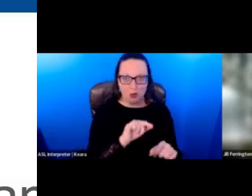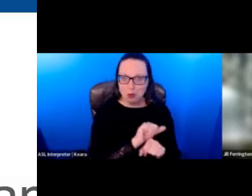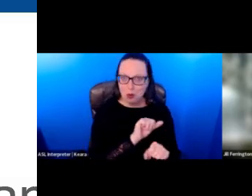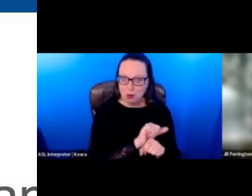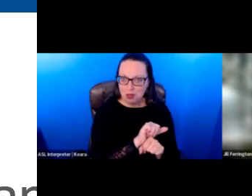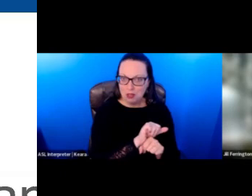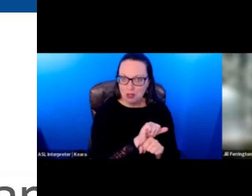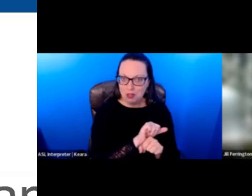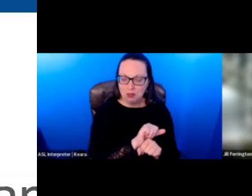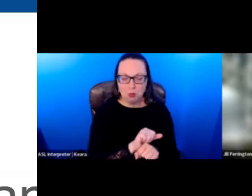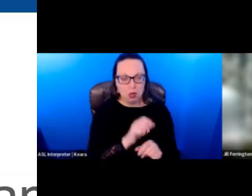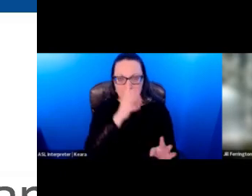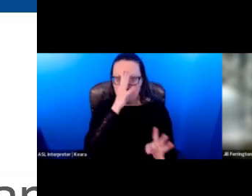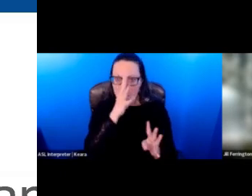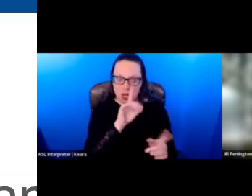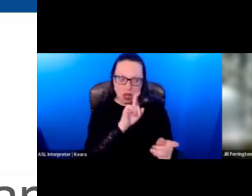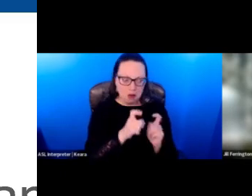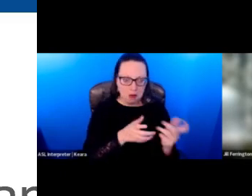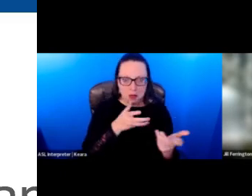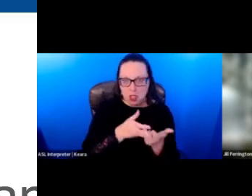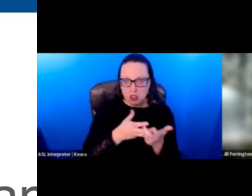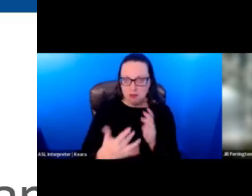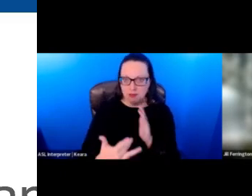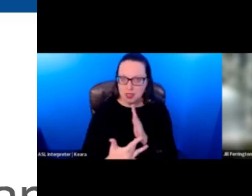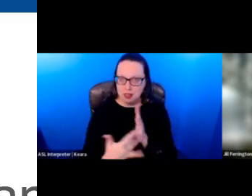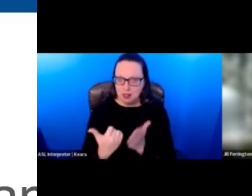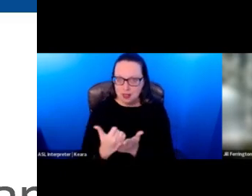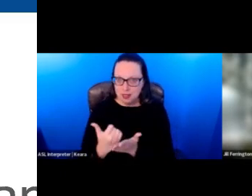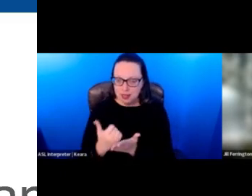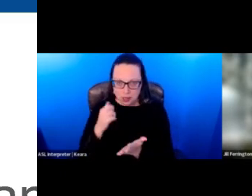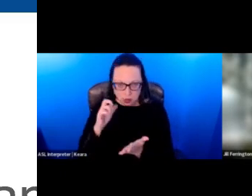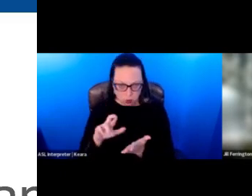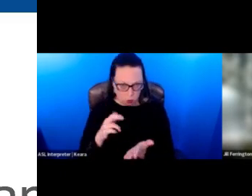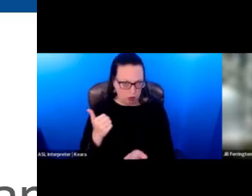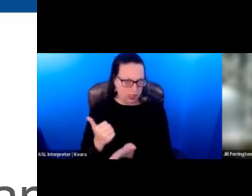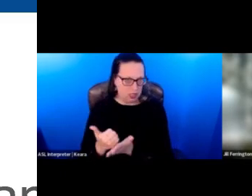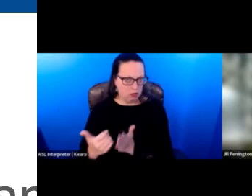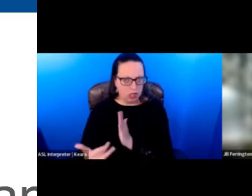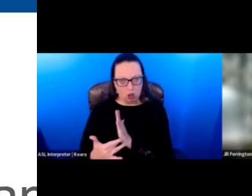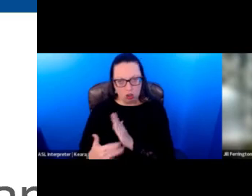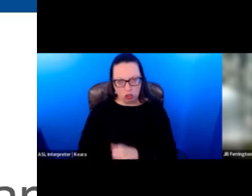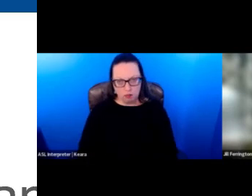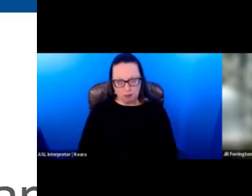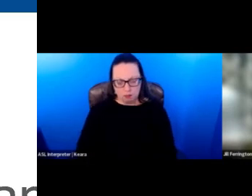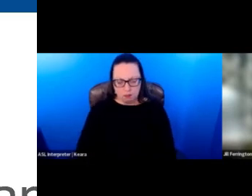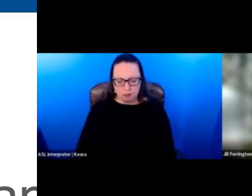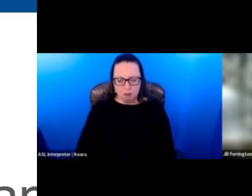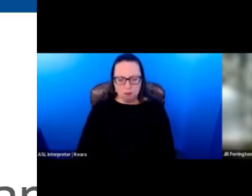accommodations, technical assistance or assistive technology. And we would